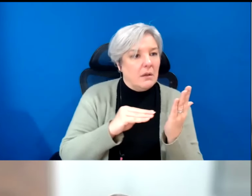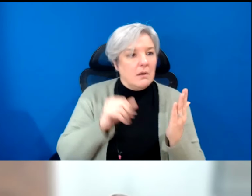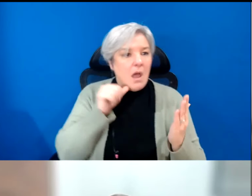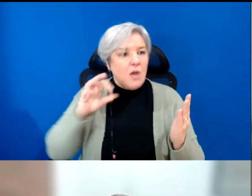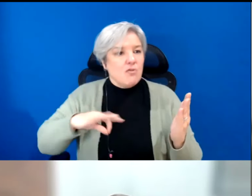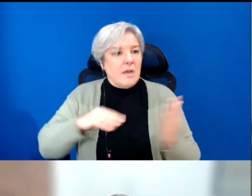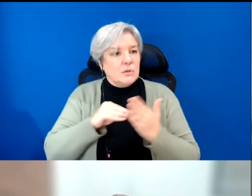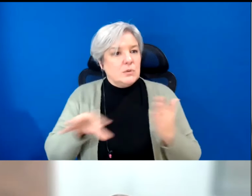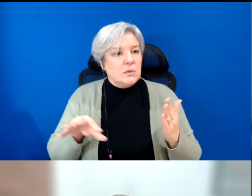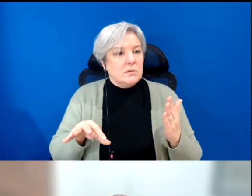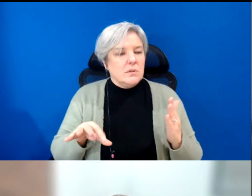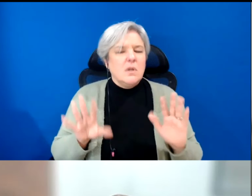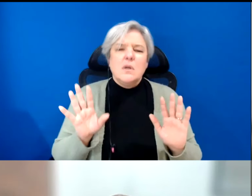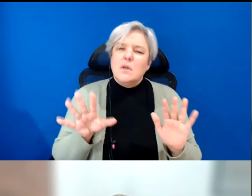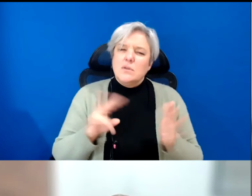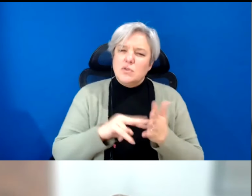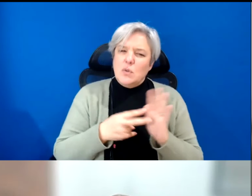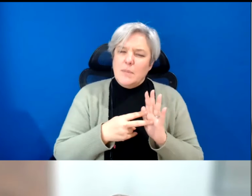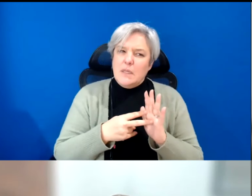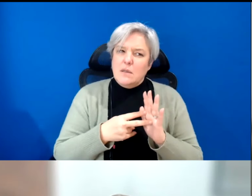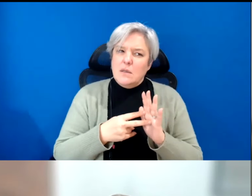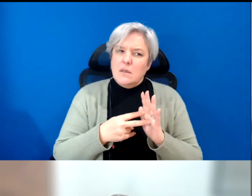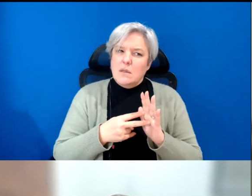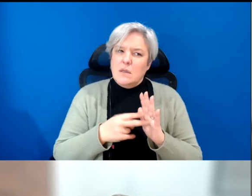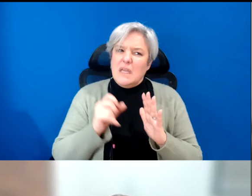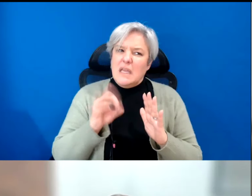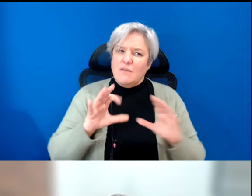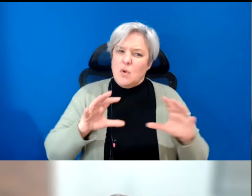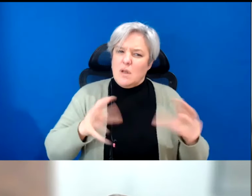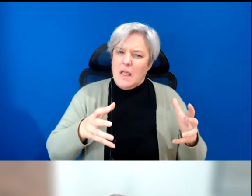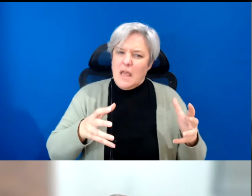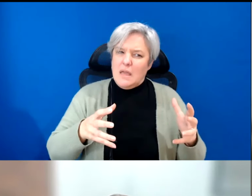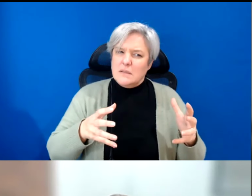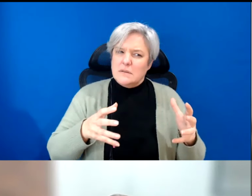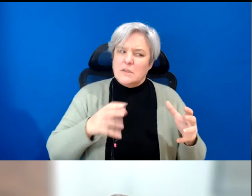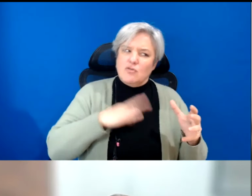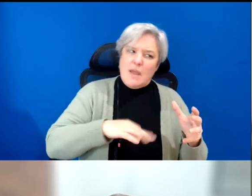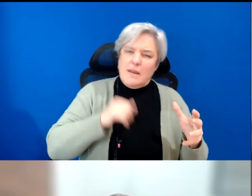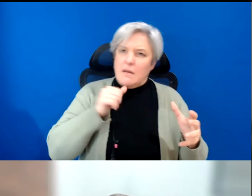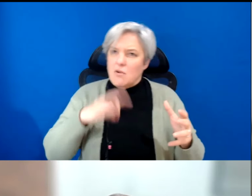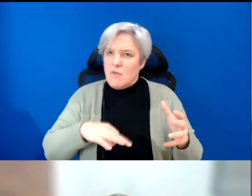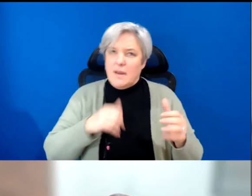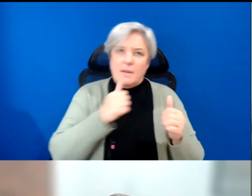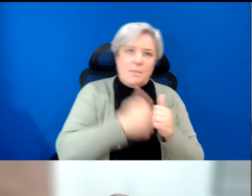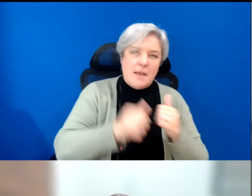Okay, so if your class is credit, no credit or pass, no pass, you're just going to treat it like a normal class